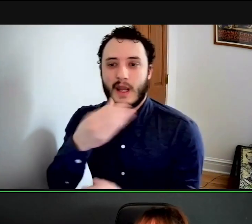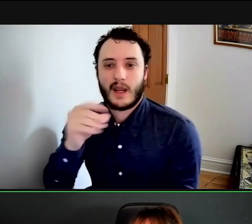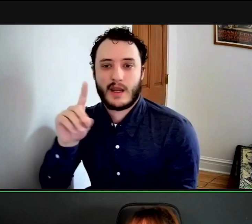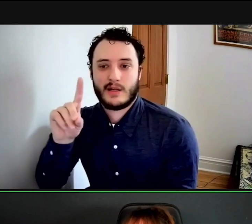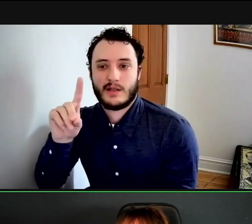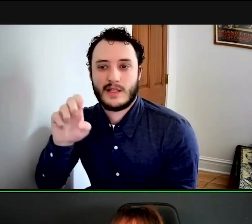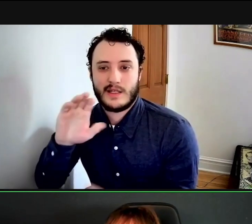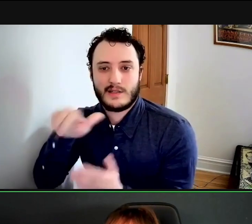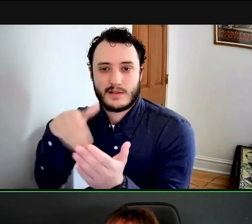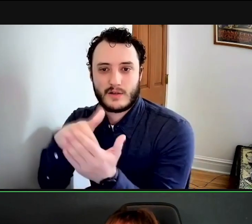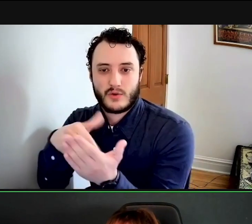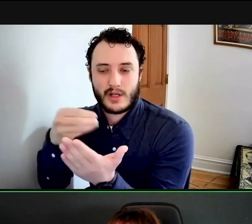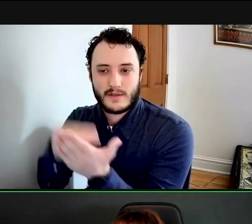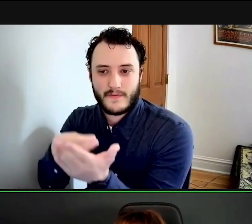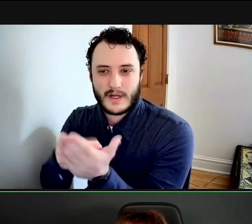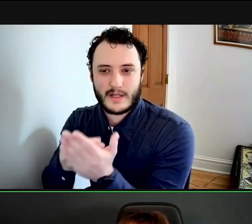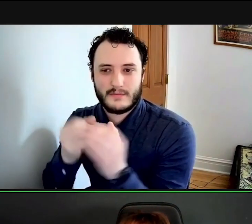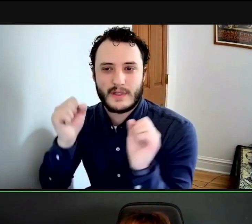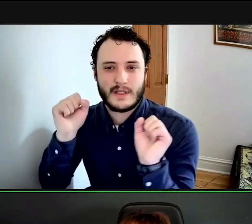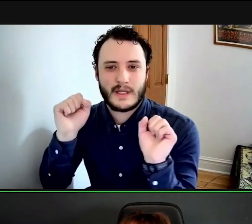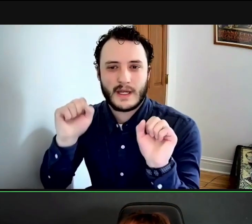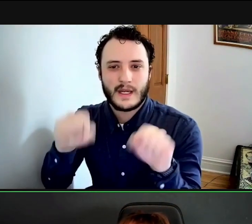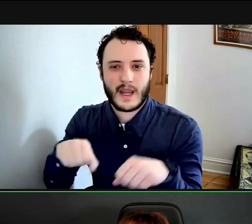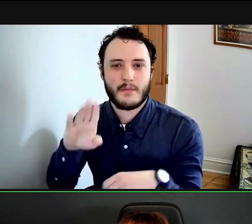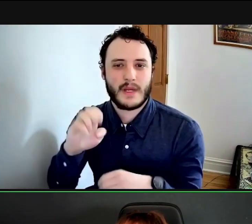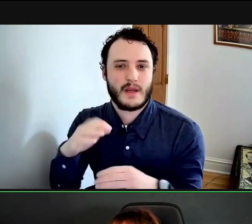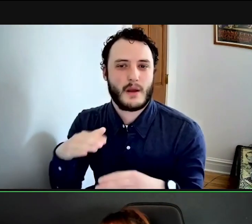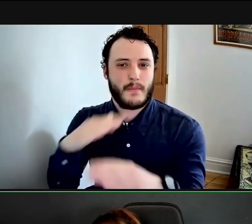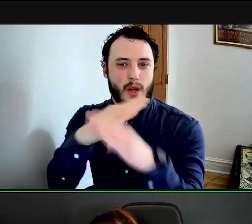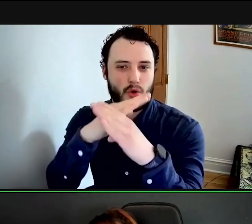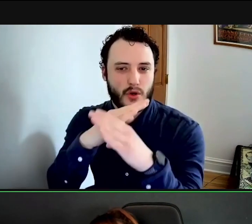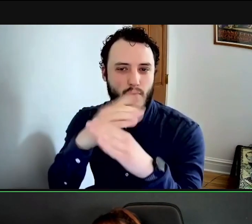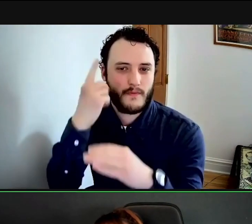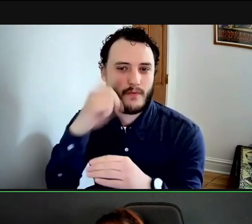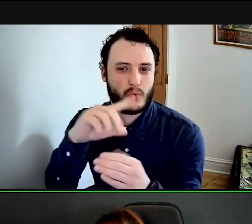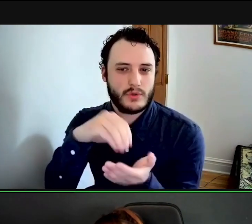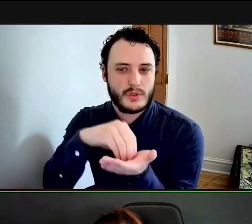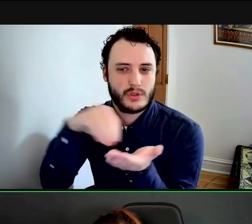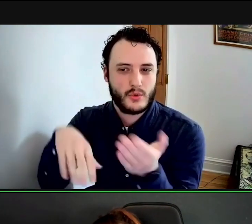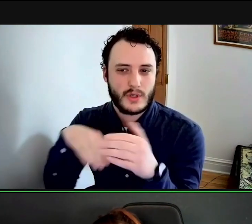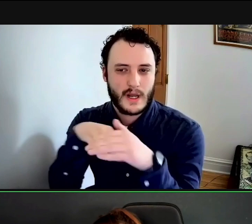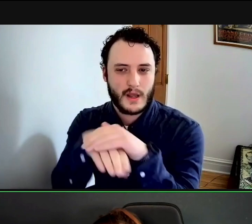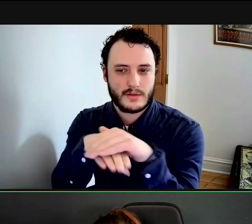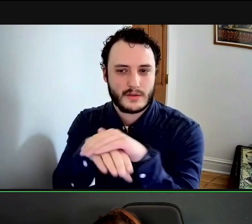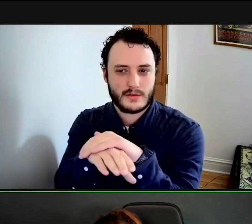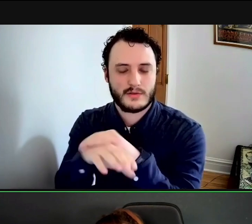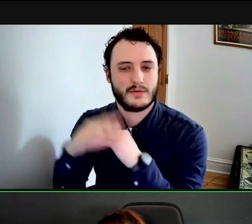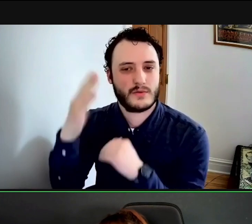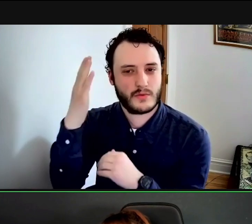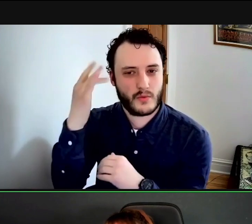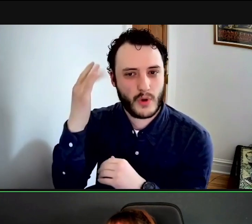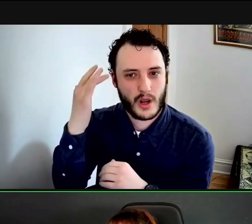Centralized funding and decentralized funding